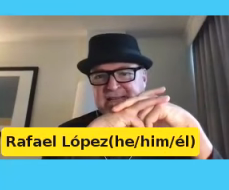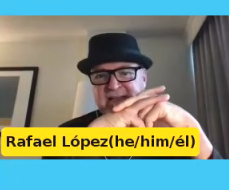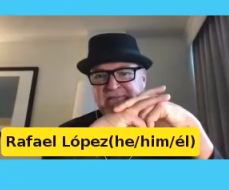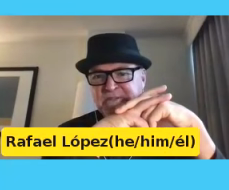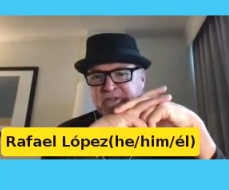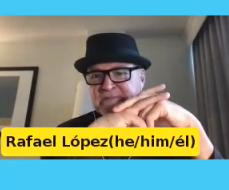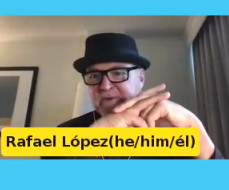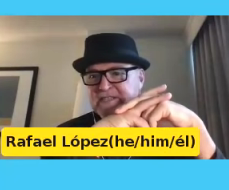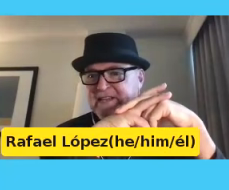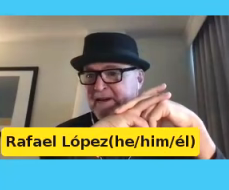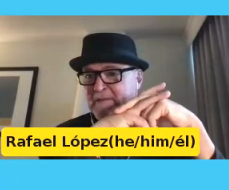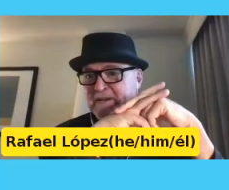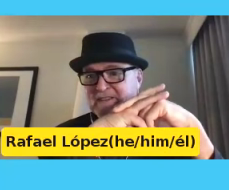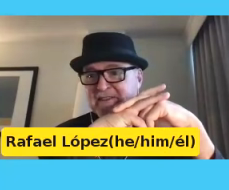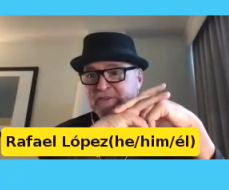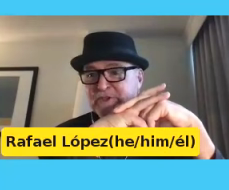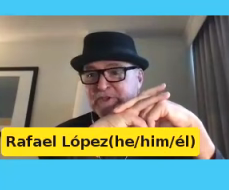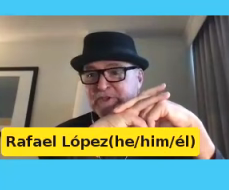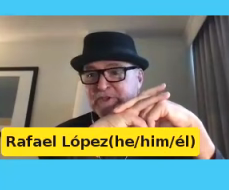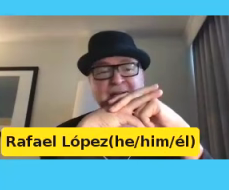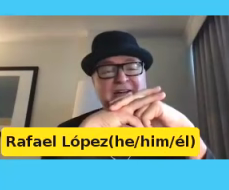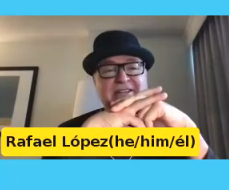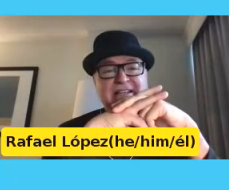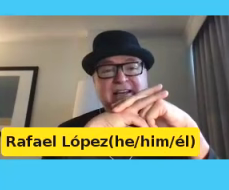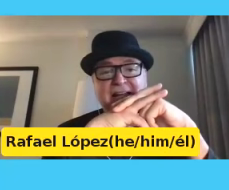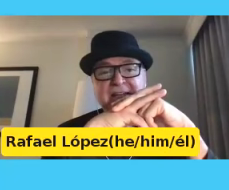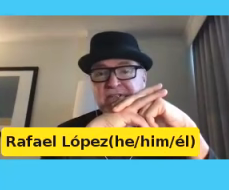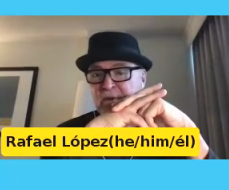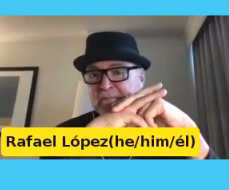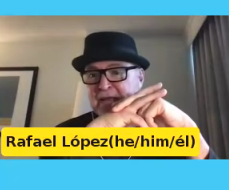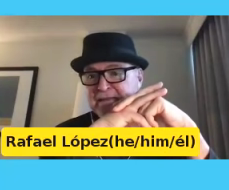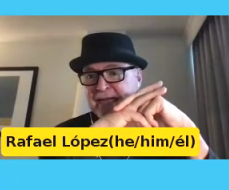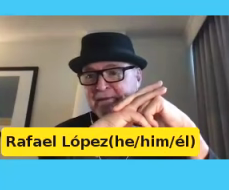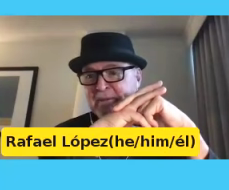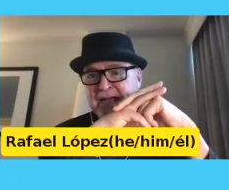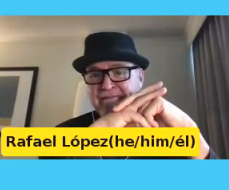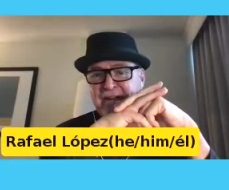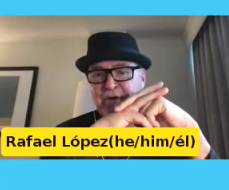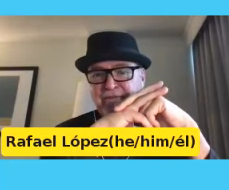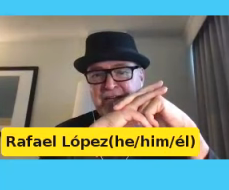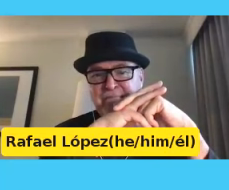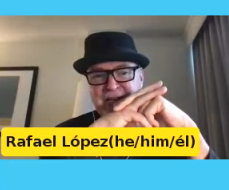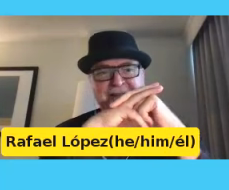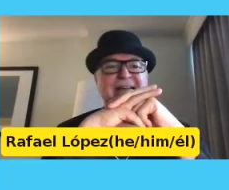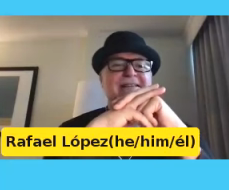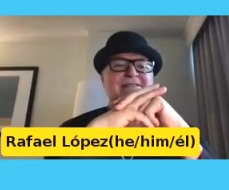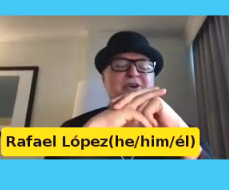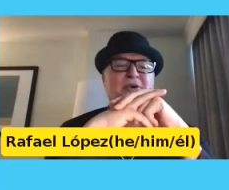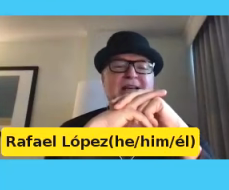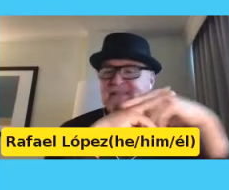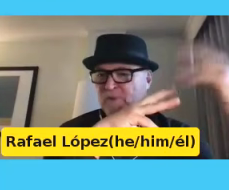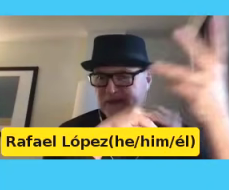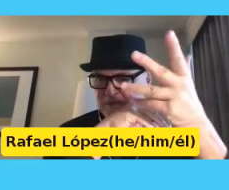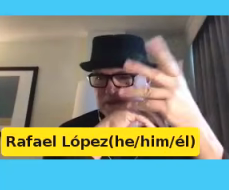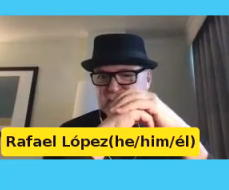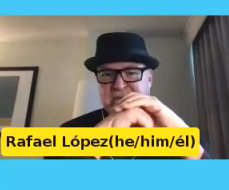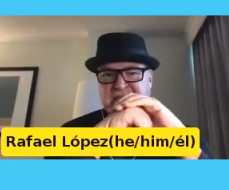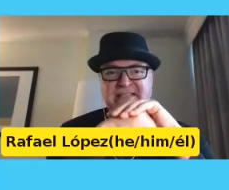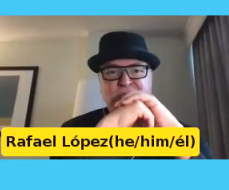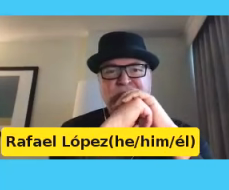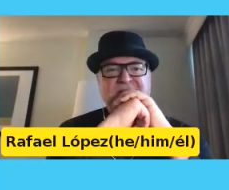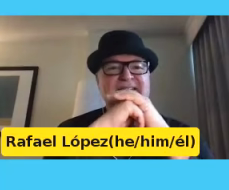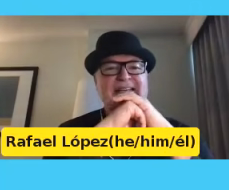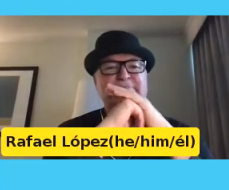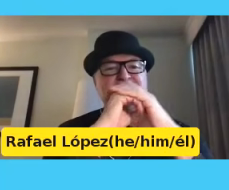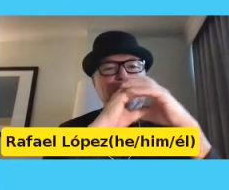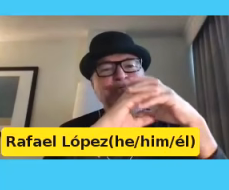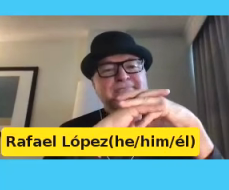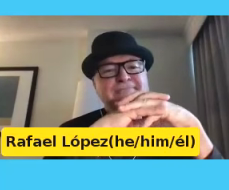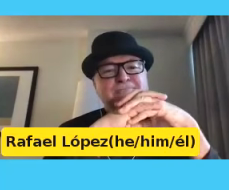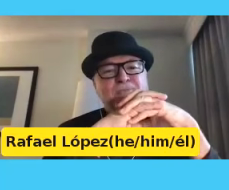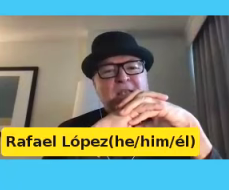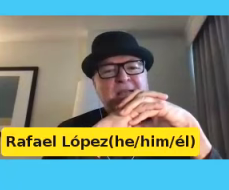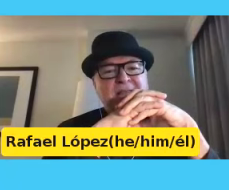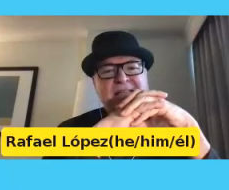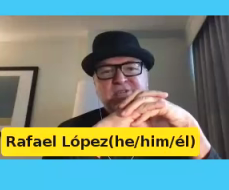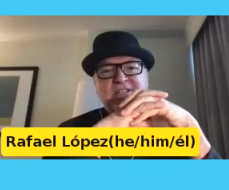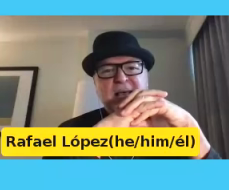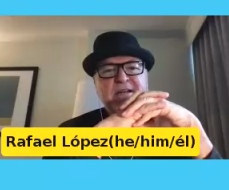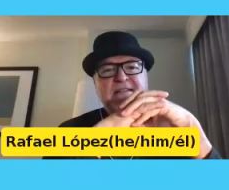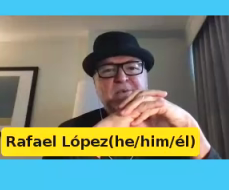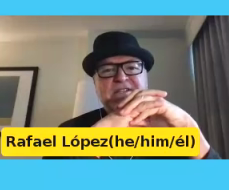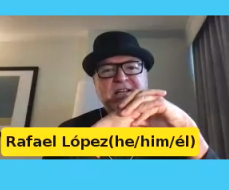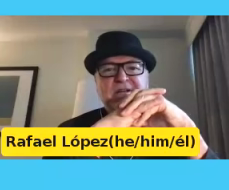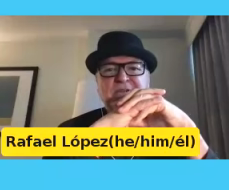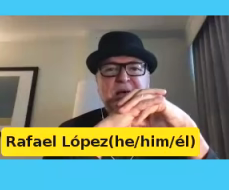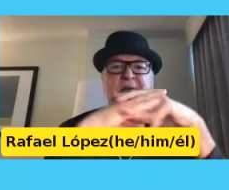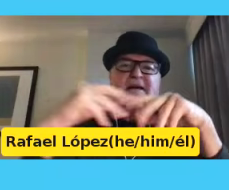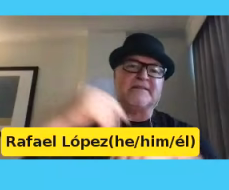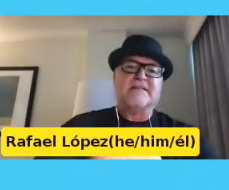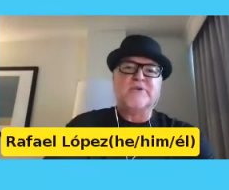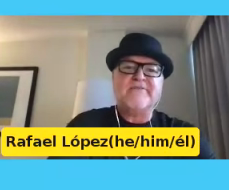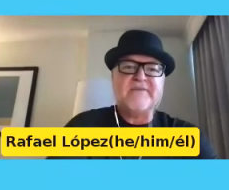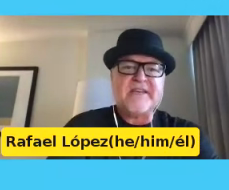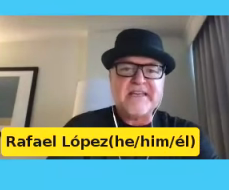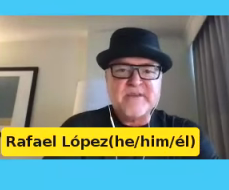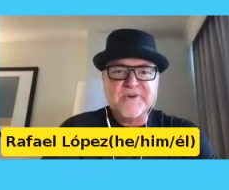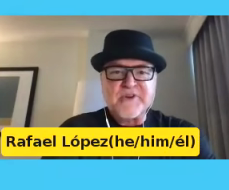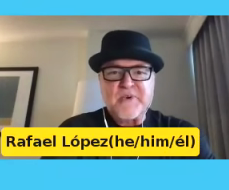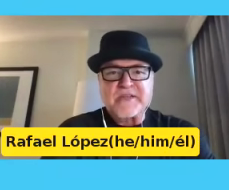excuse to bring us together because, we need to, many many, communities we're behind shop doors and closed windows, we don't come out and greet each other. What better way than to paint a mural. Next picture. So yes, they do, it's actually a magnet. You start painting people